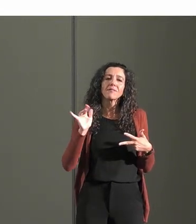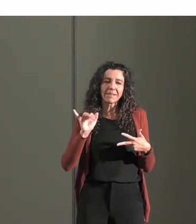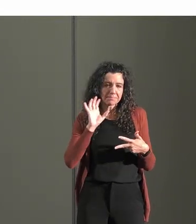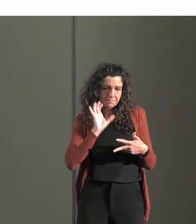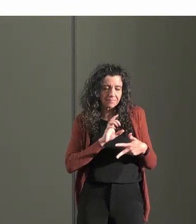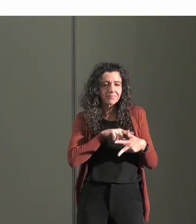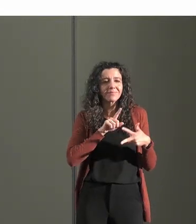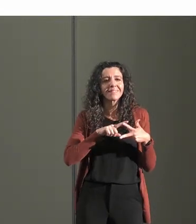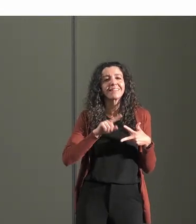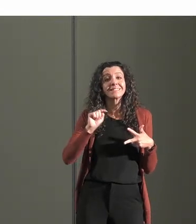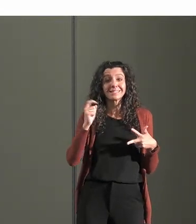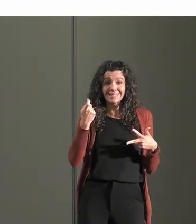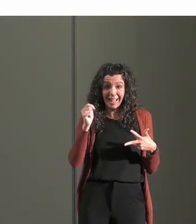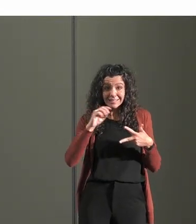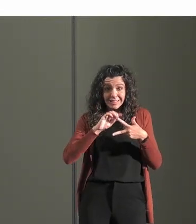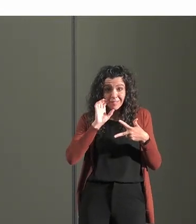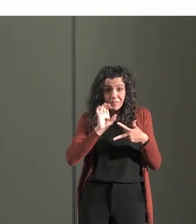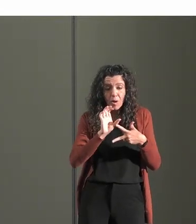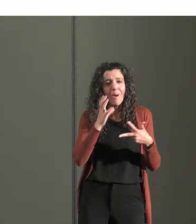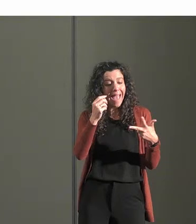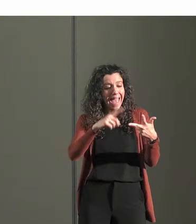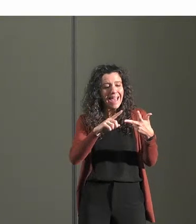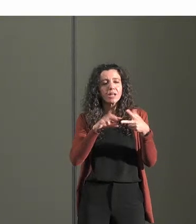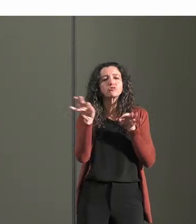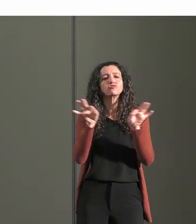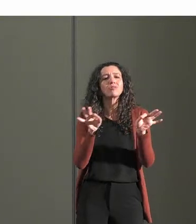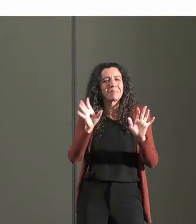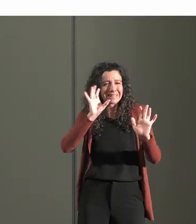three things. Text in the photo and as well as describing